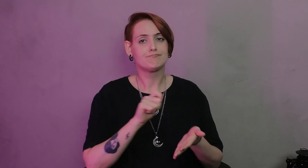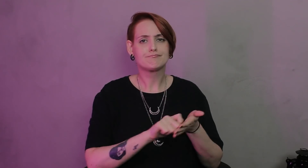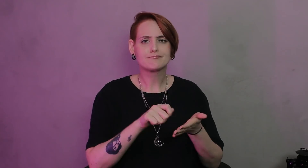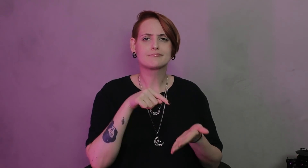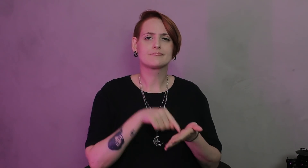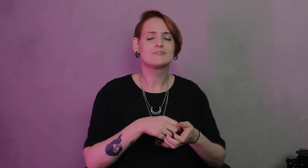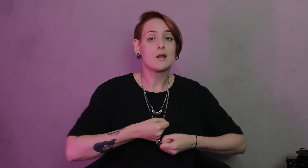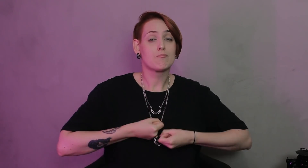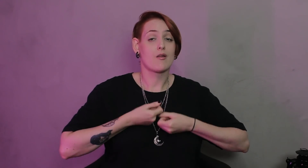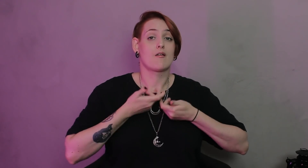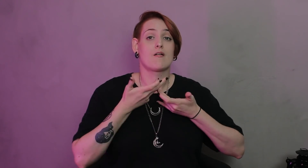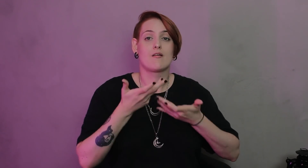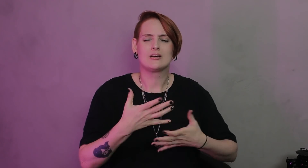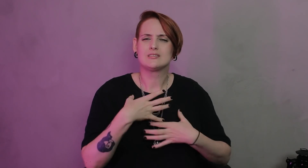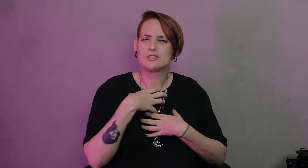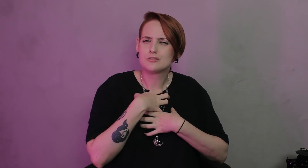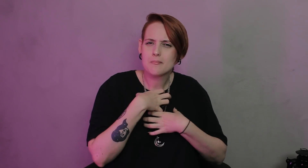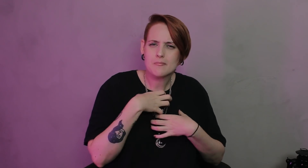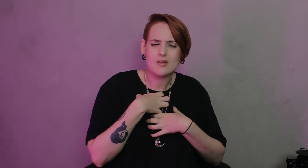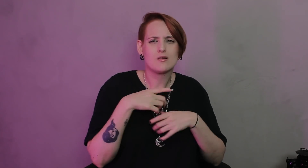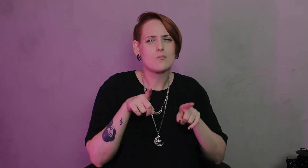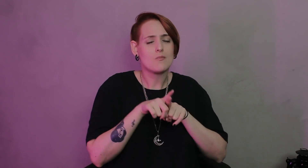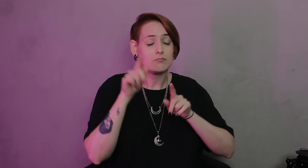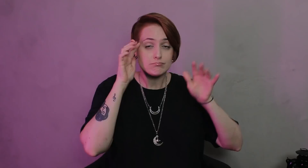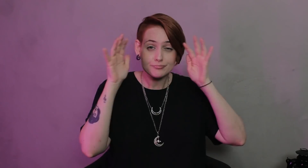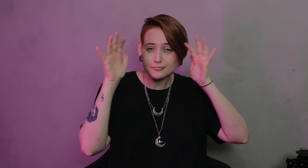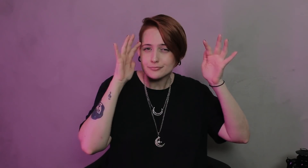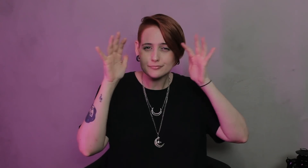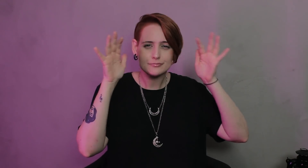In addition to writing down what she felt and thought,